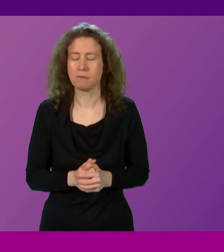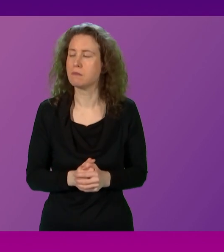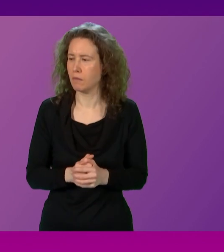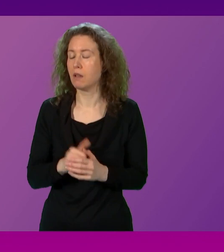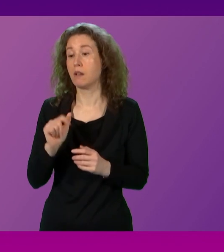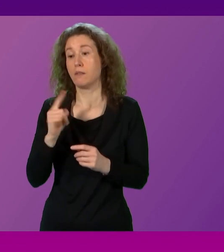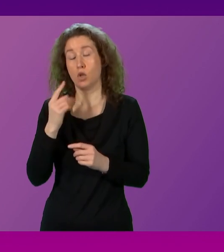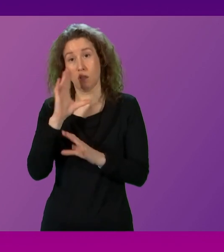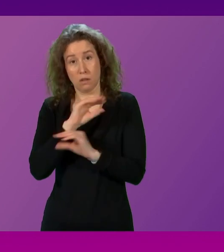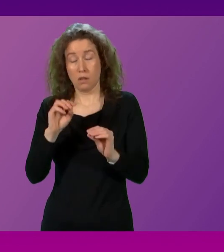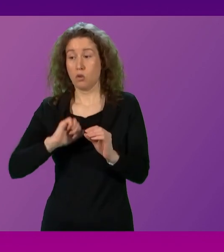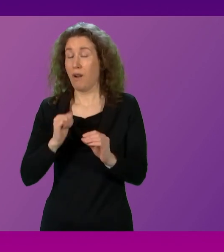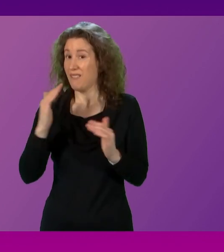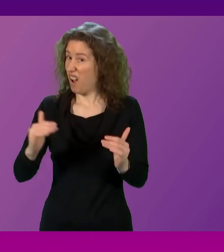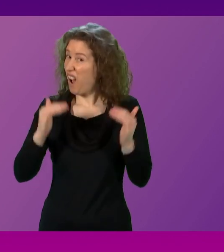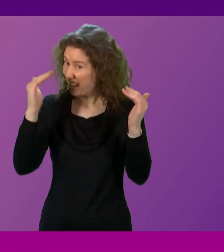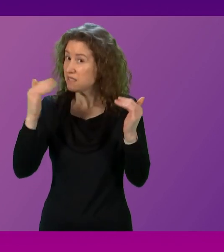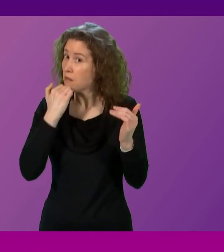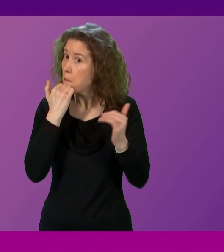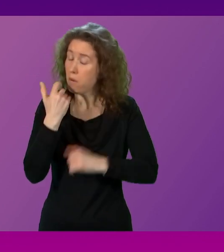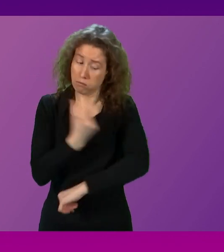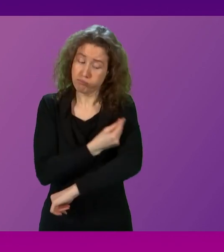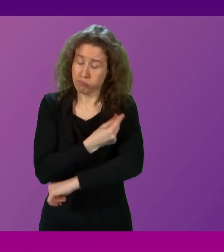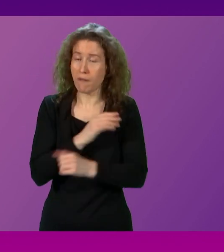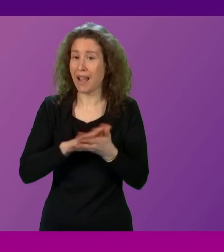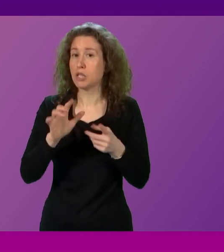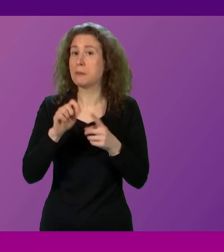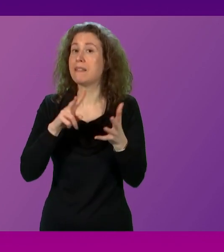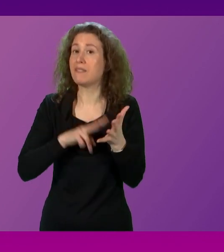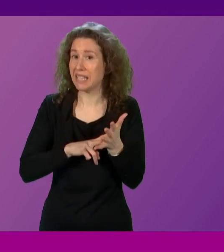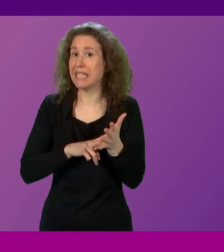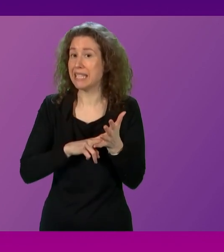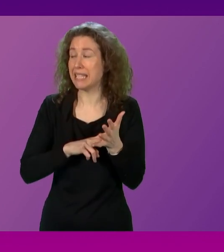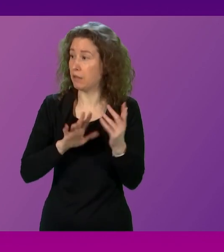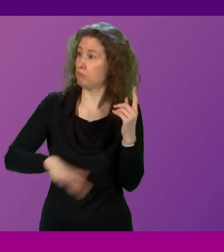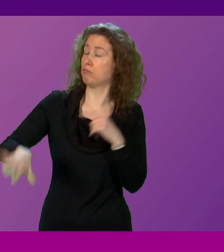Scotland has the highest uptake rates for the human papillomavirus vaccine across the four